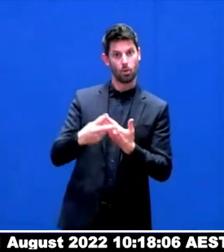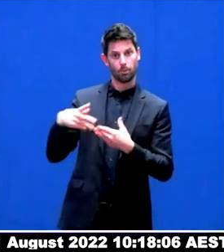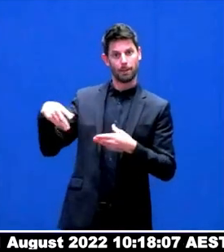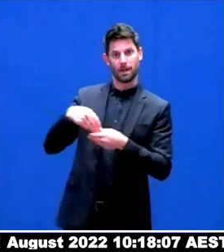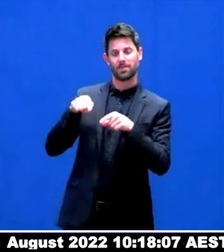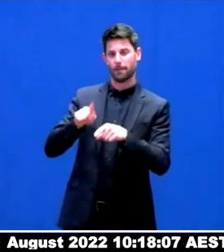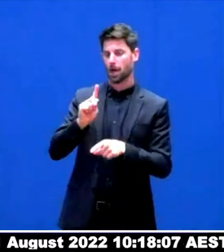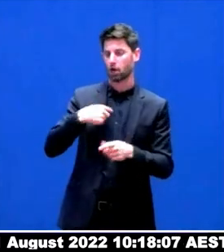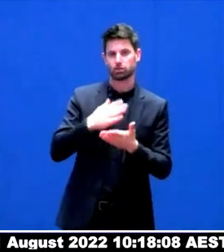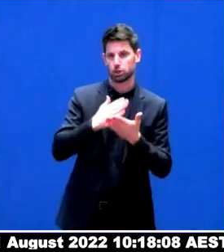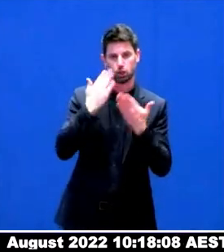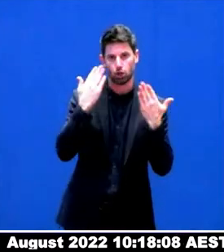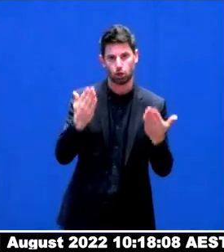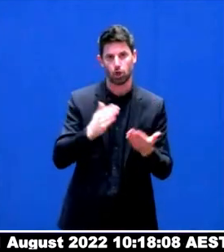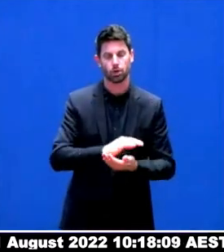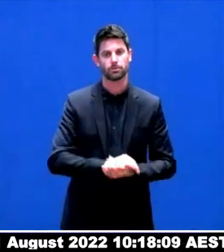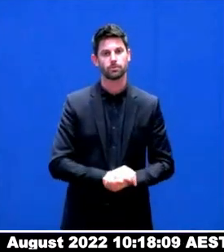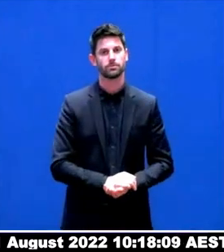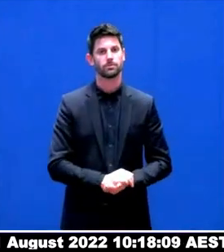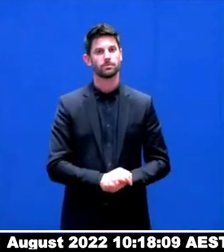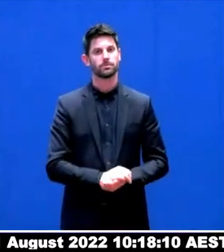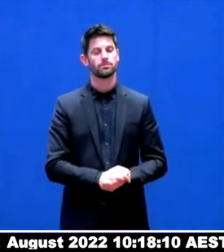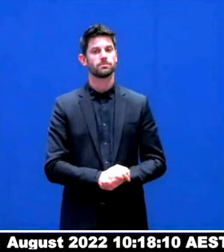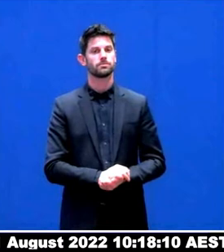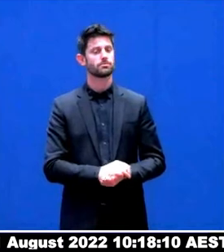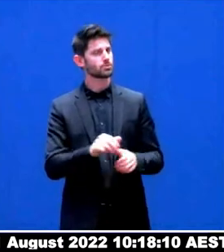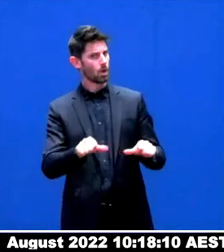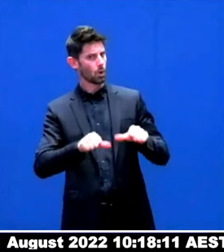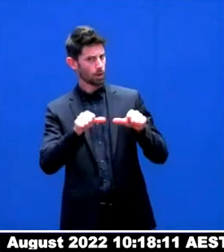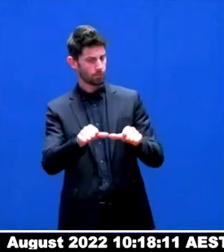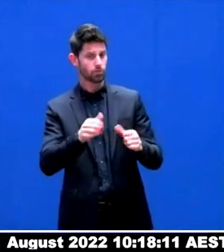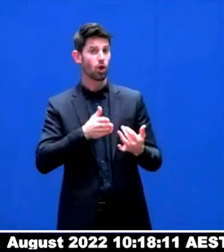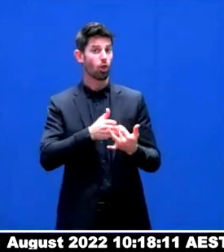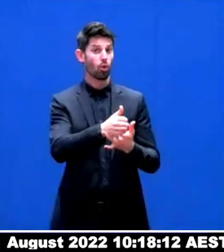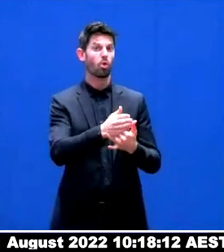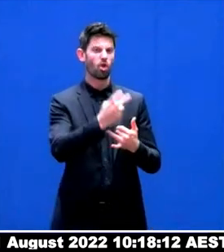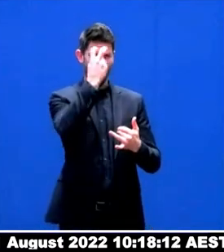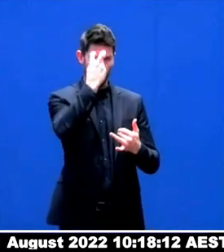No, I'm not. MS EASTMAN: So, during the life of the previous Strategy, the